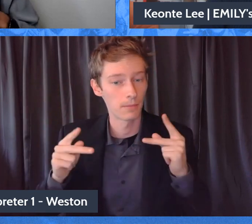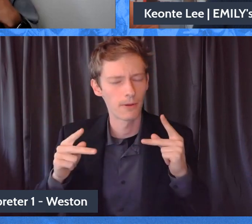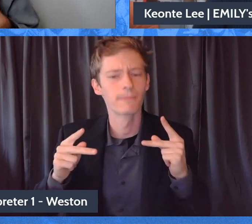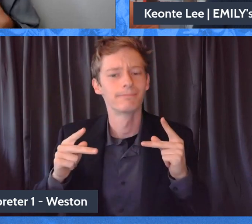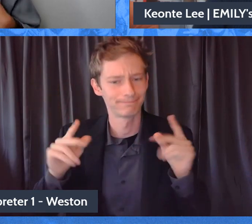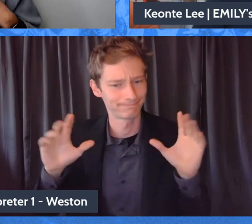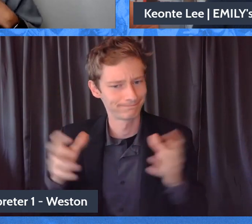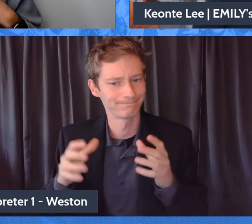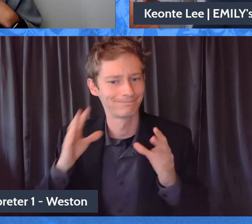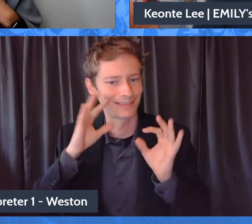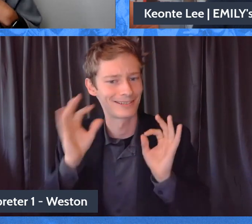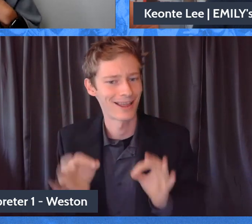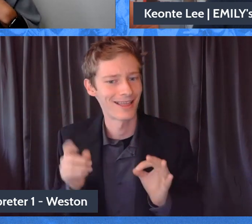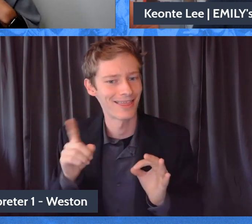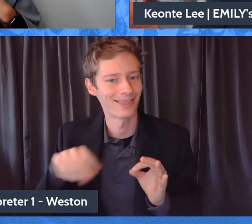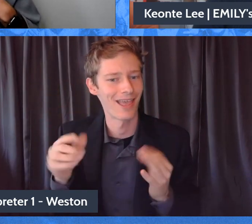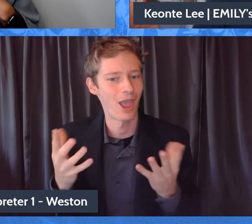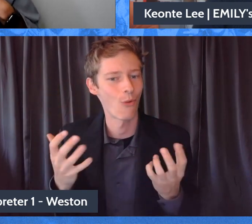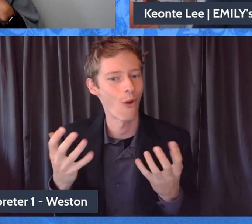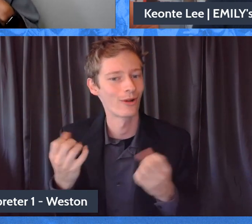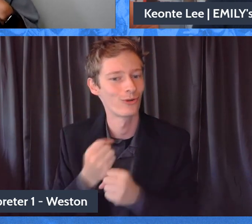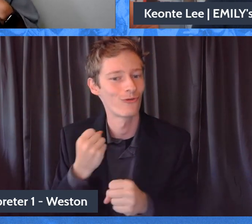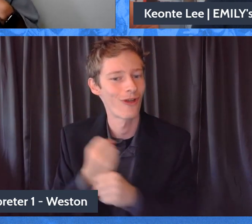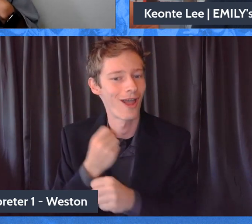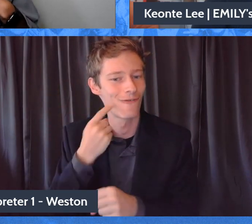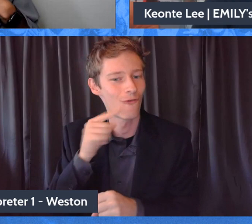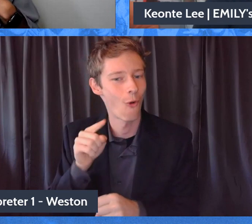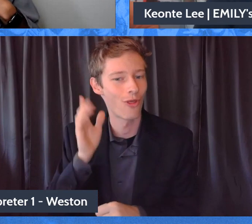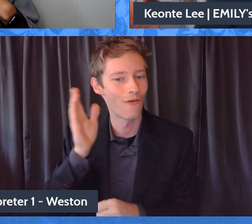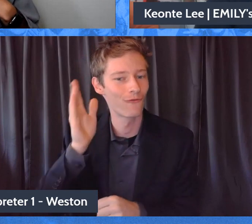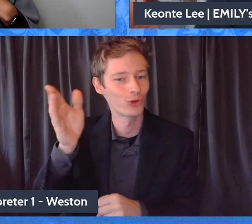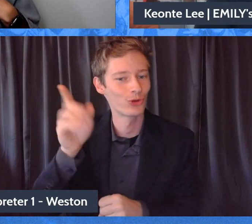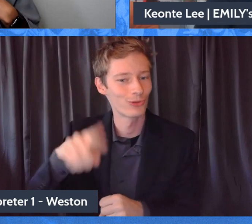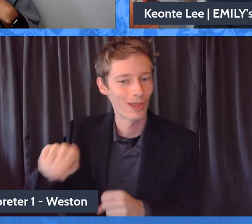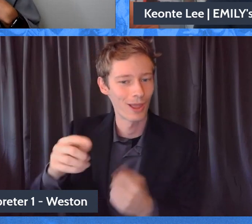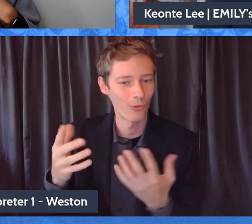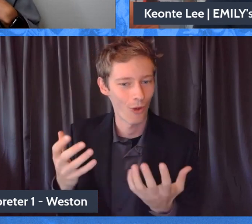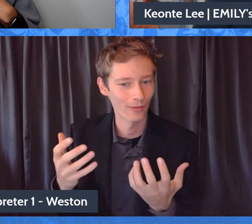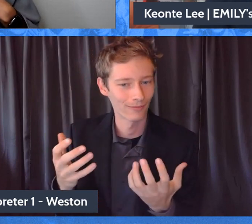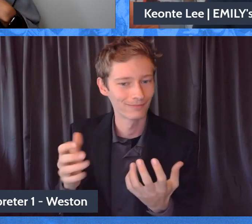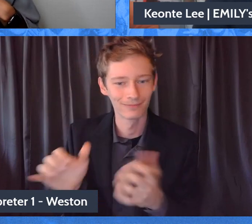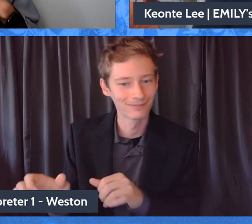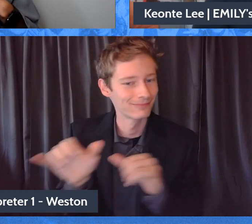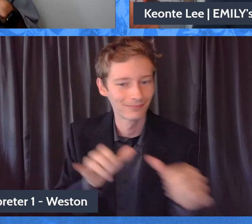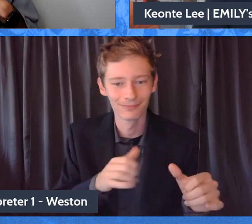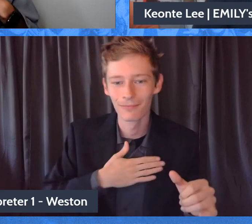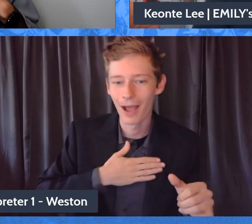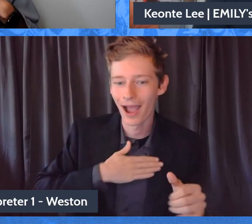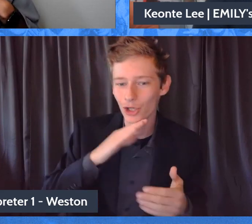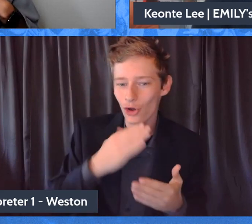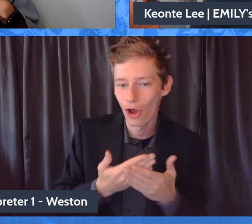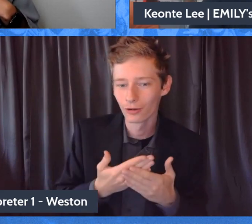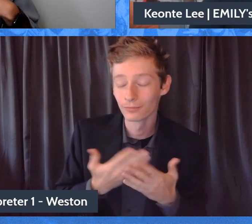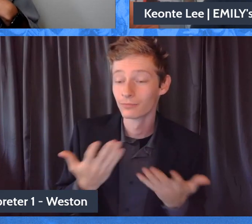very similar to what my own daughter said to me. And so what I would like to say to young activists